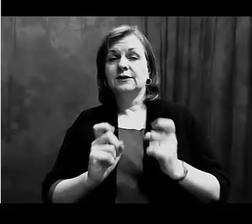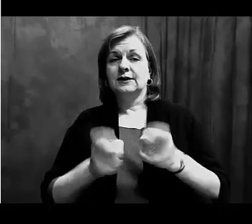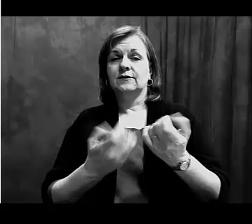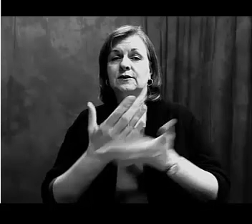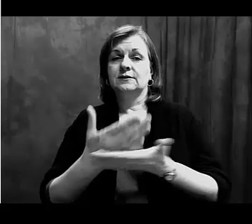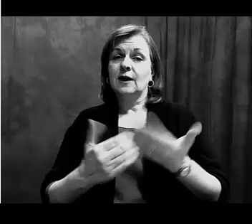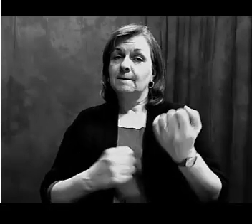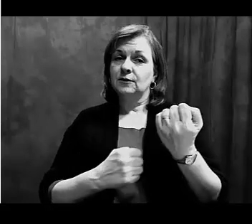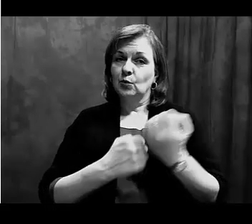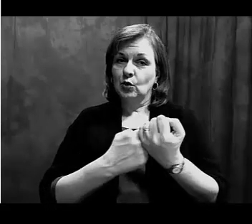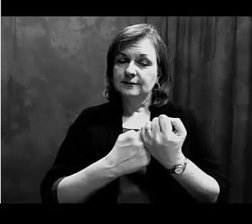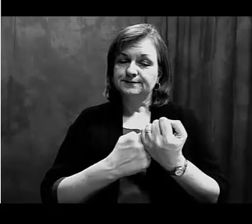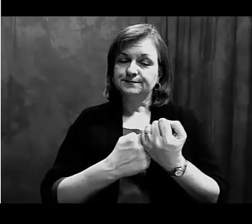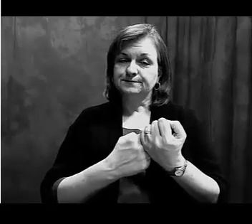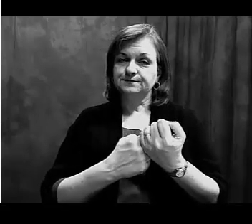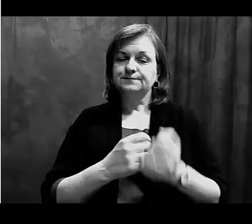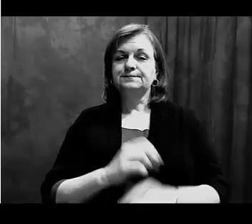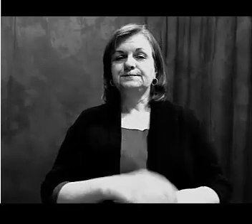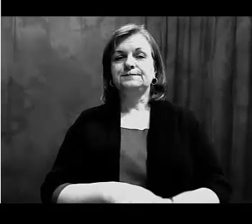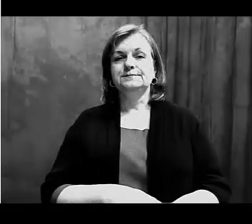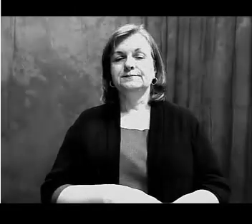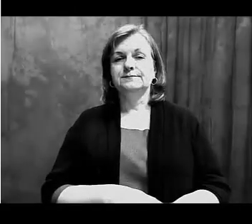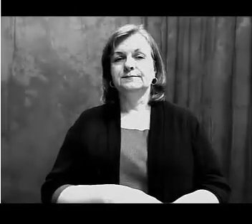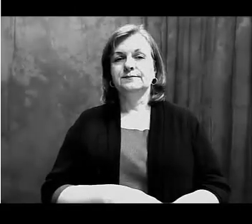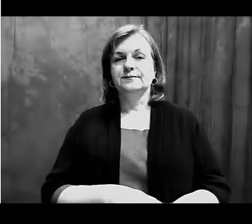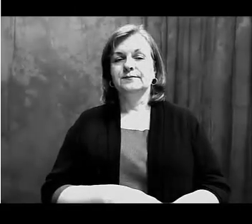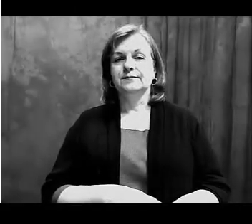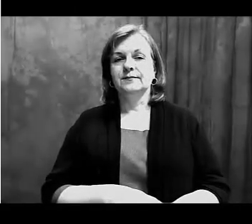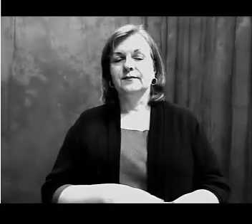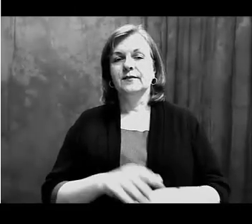its gonna give some support